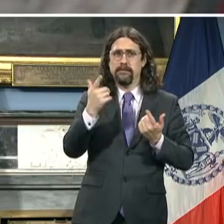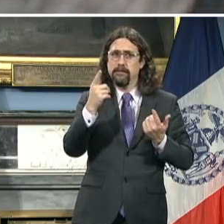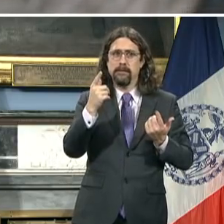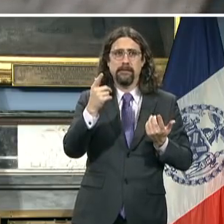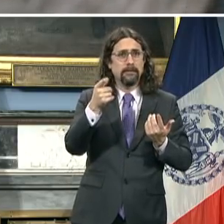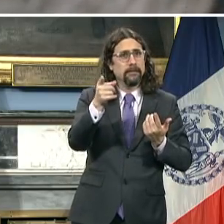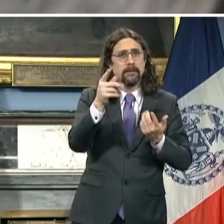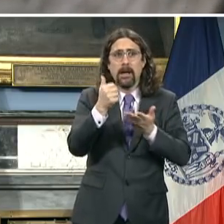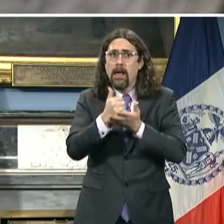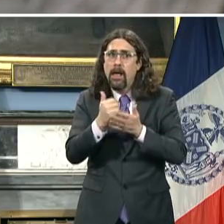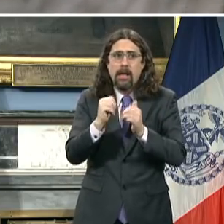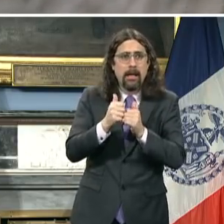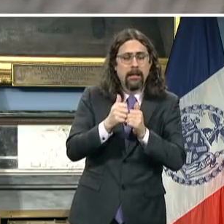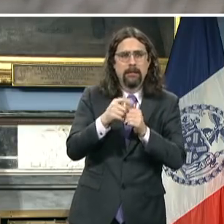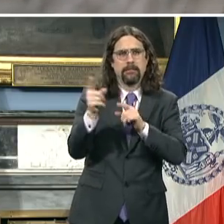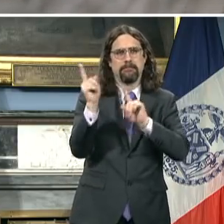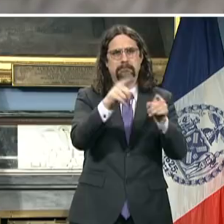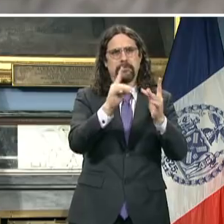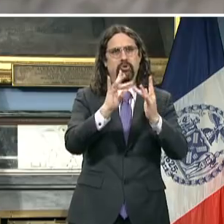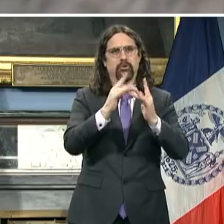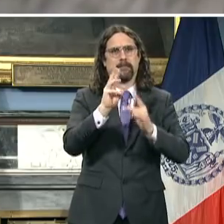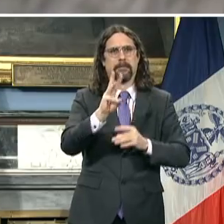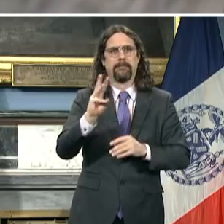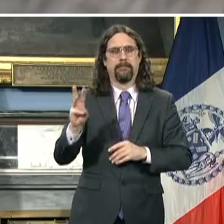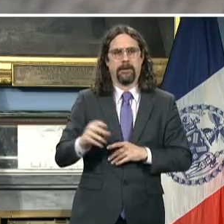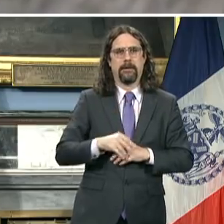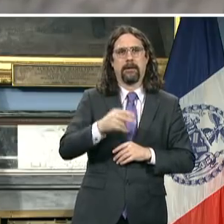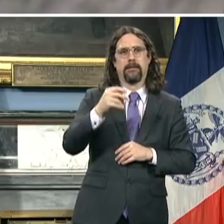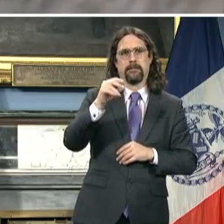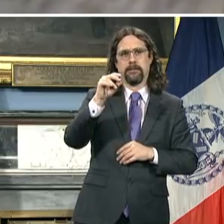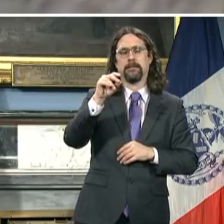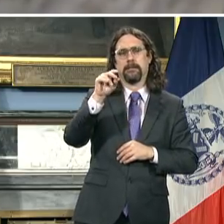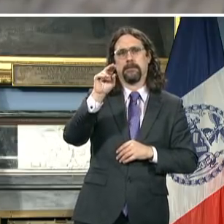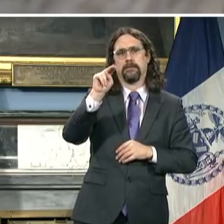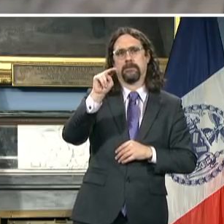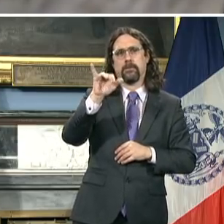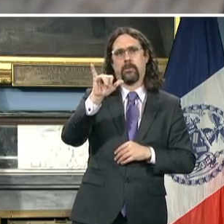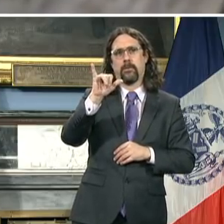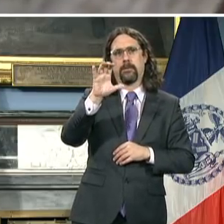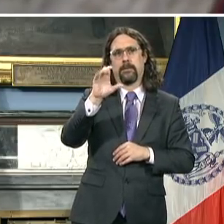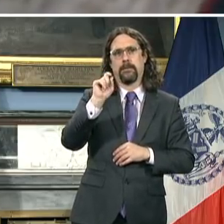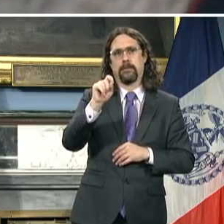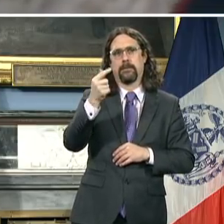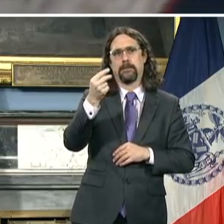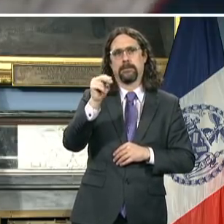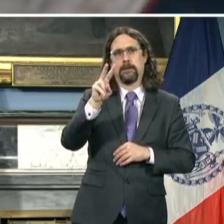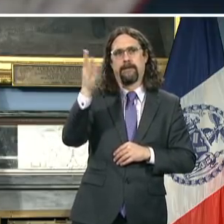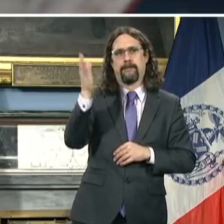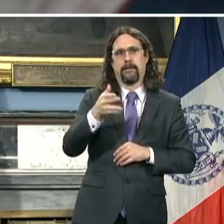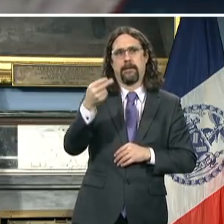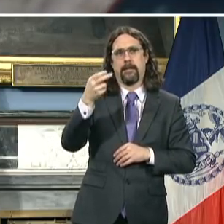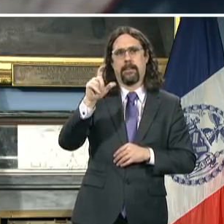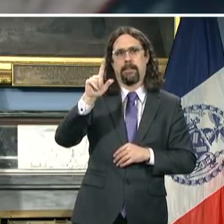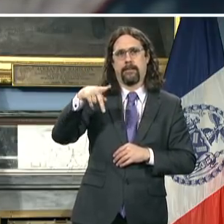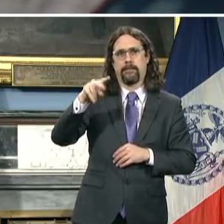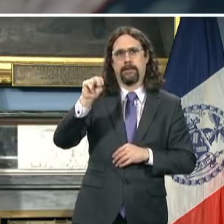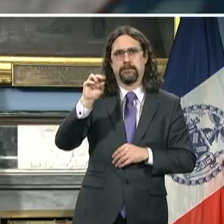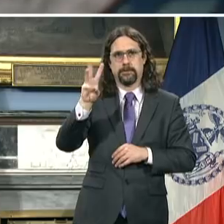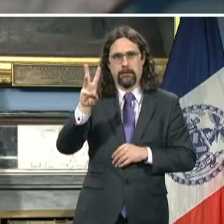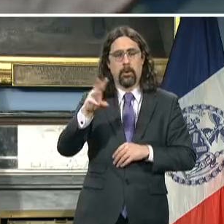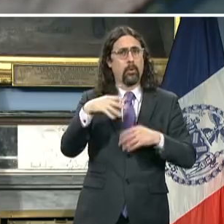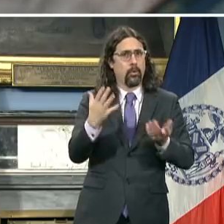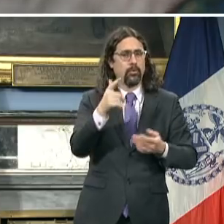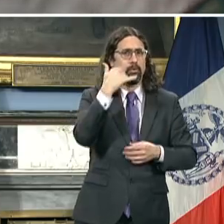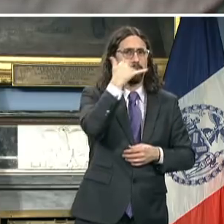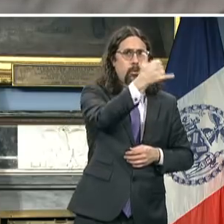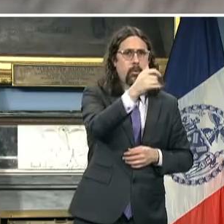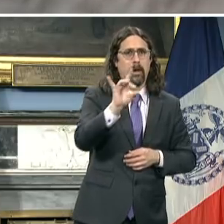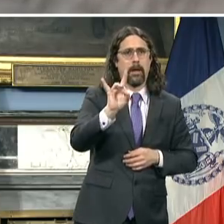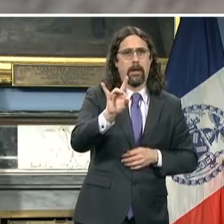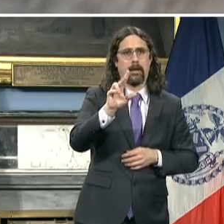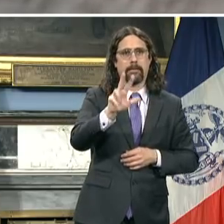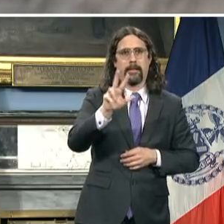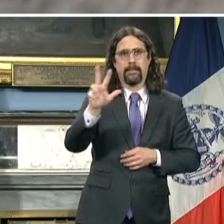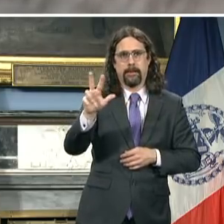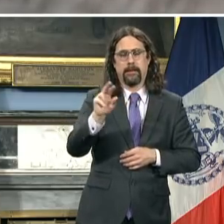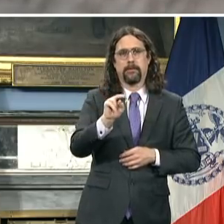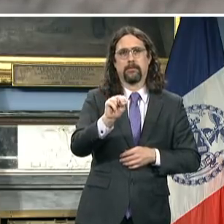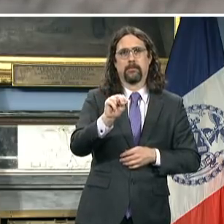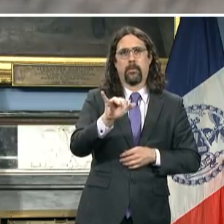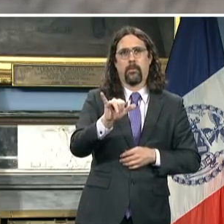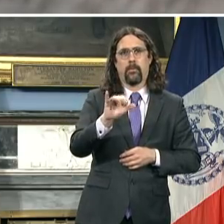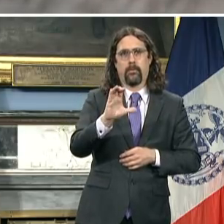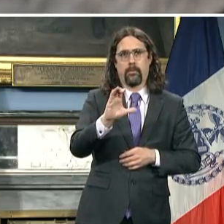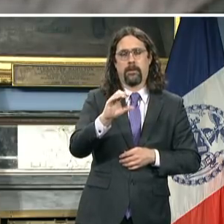WANTS TO HELP CAN